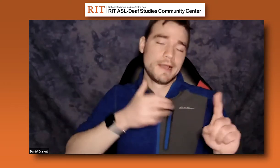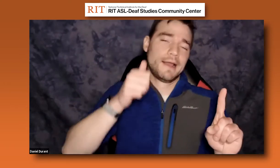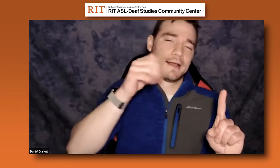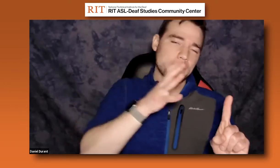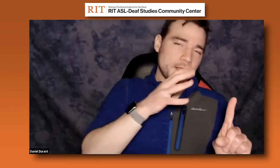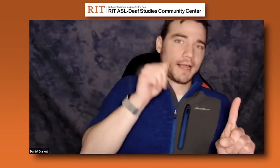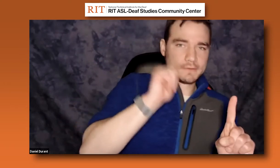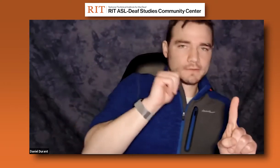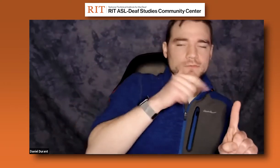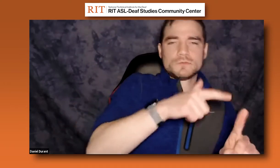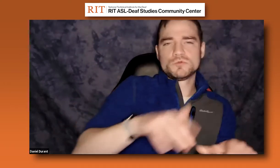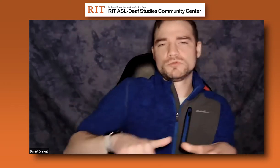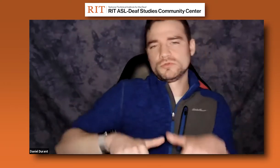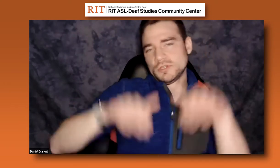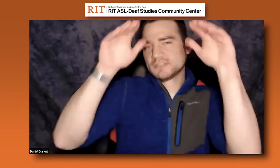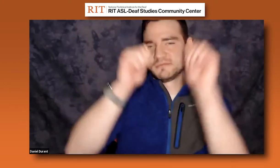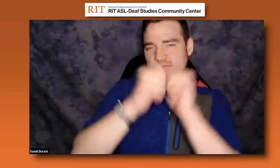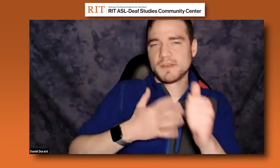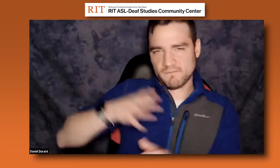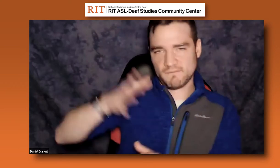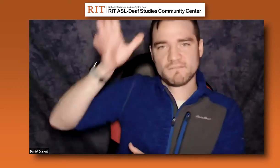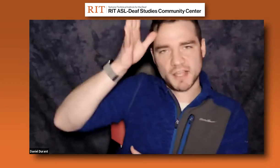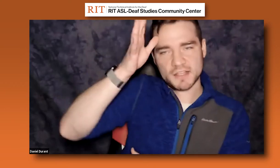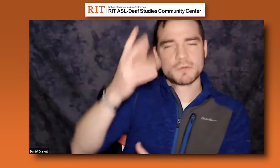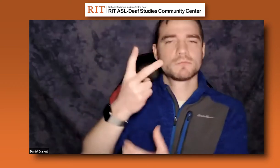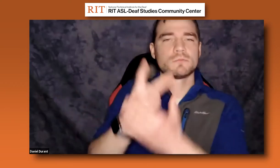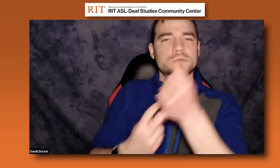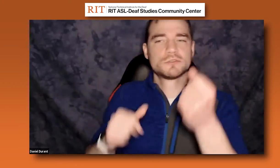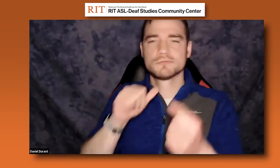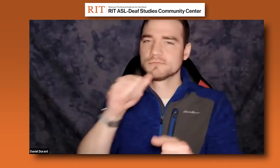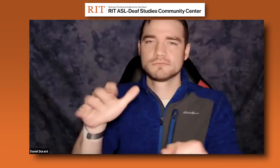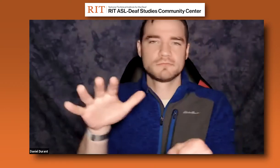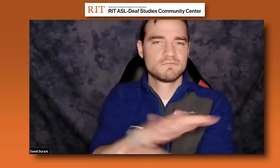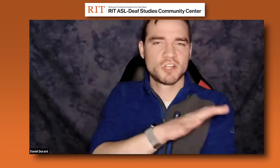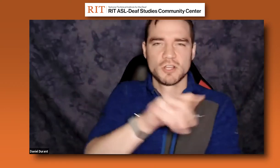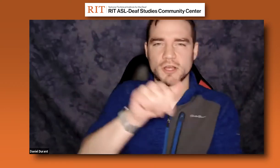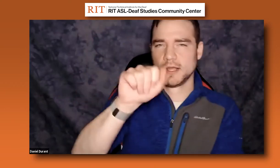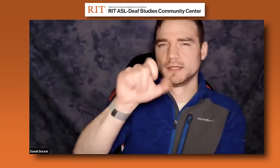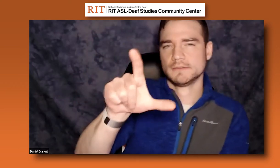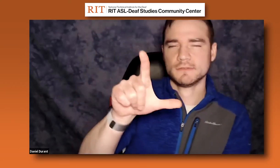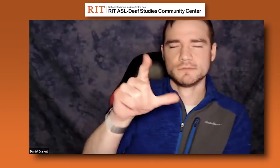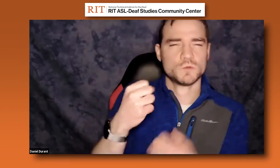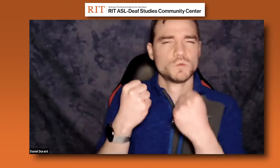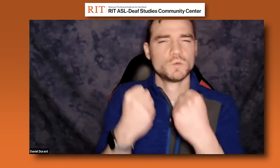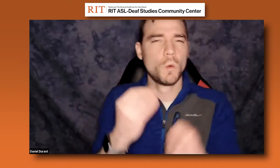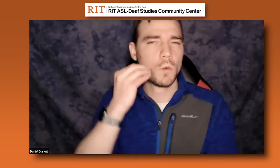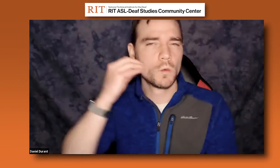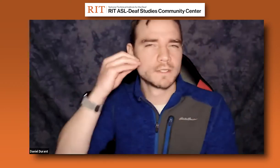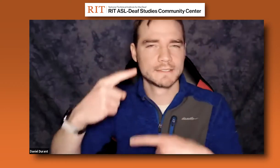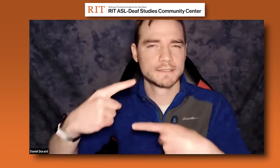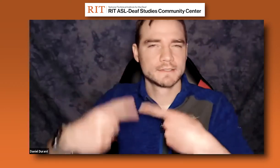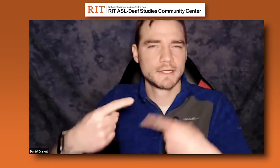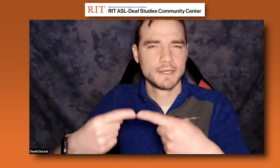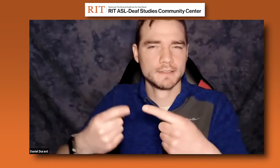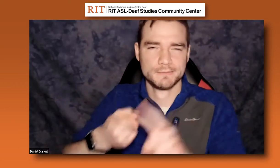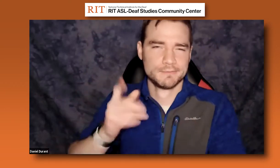You know, remember, my aunt was raised with my father, my biological father, who is Deaf. They didn't really use full ASL at home.